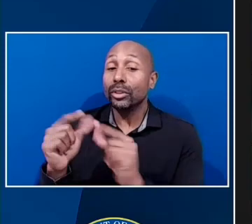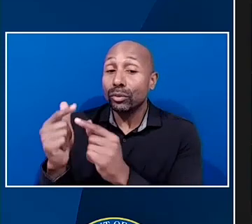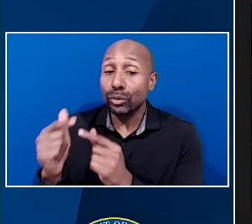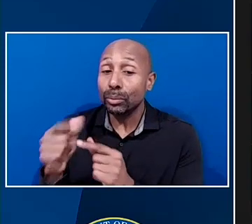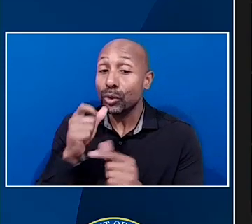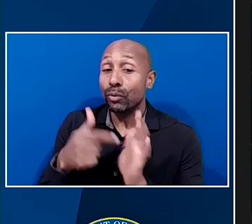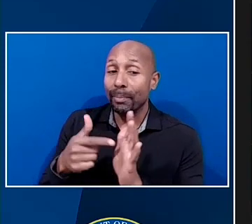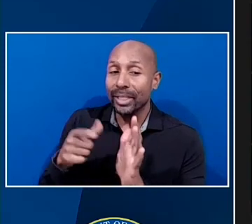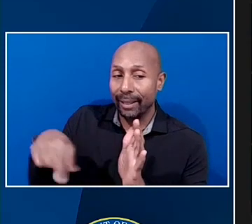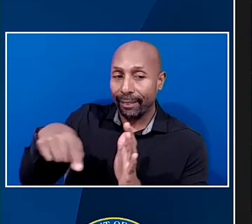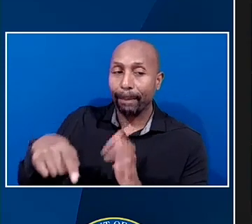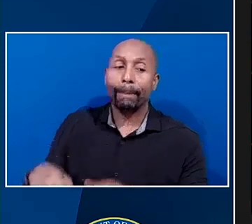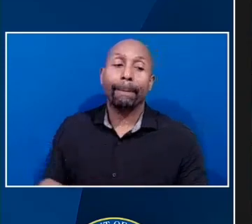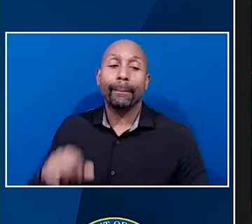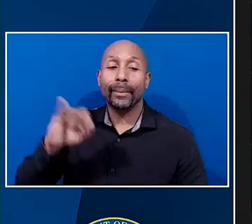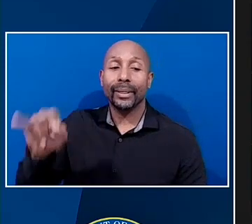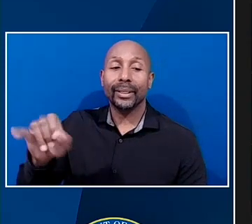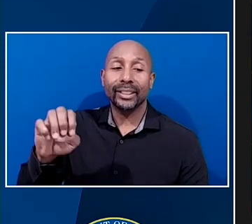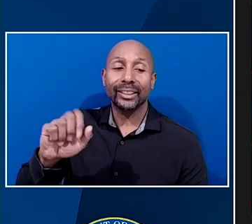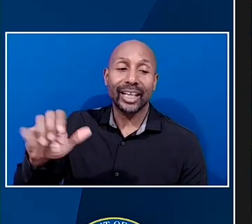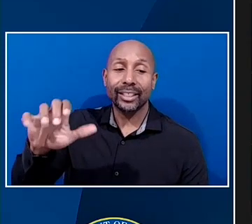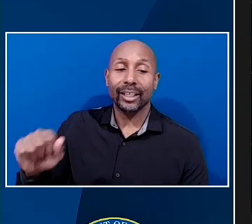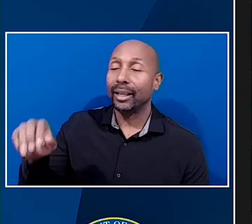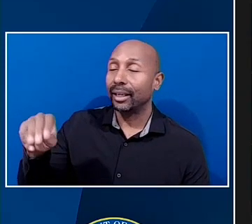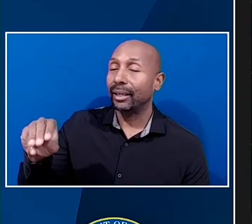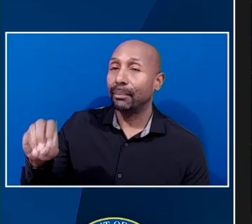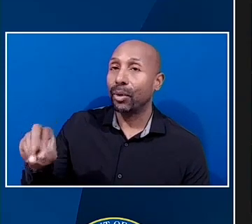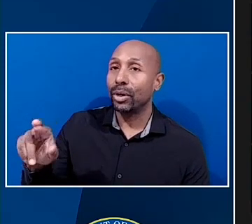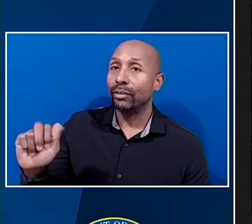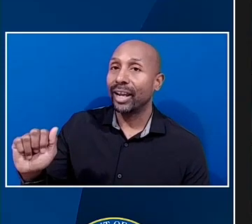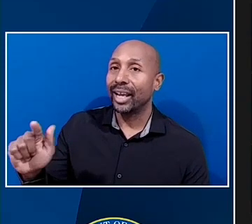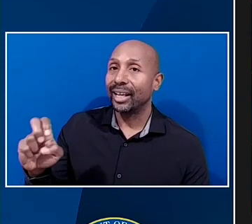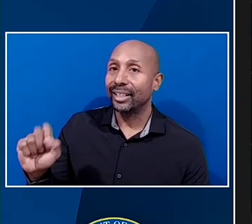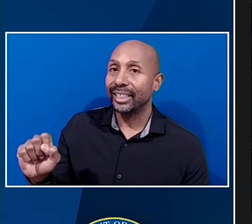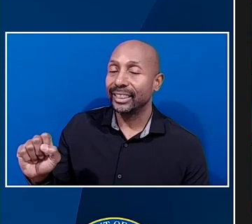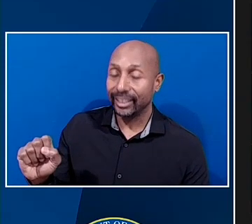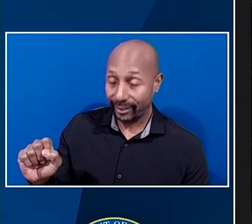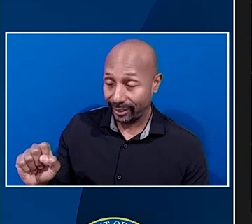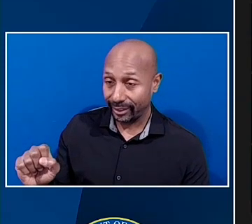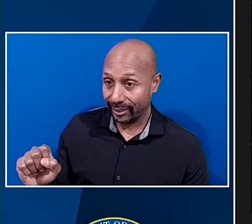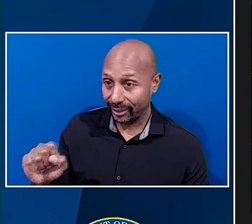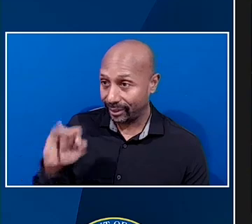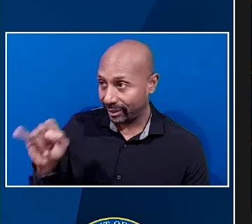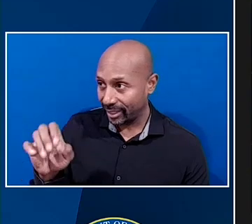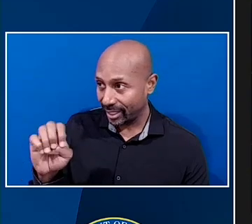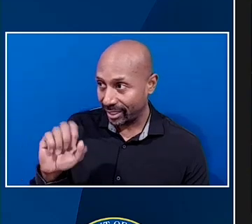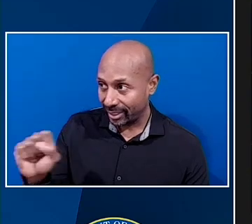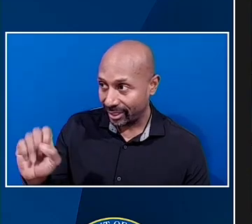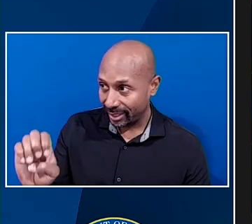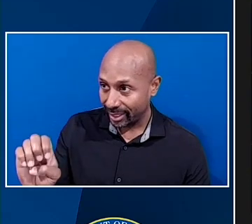Morales. Jessi? Okay. I don't see her just yet.